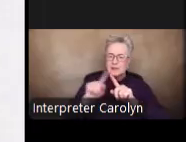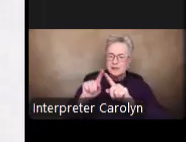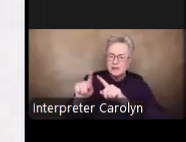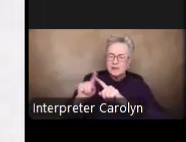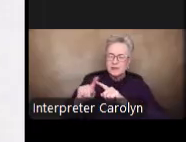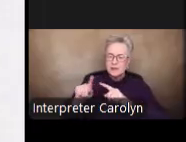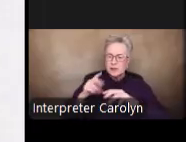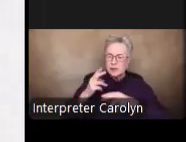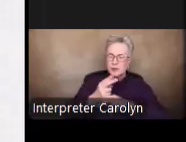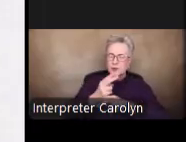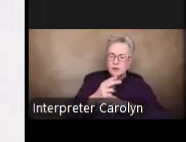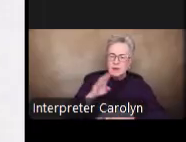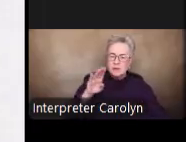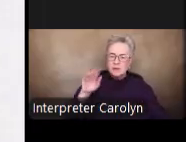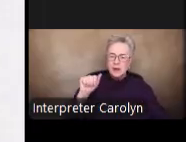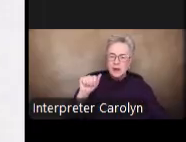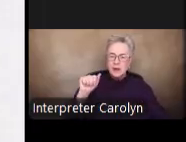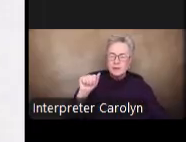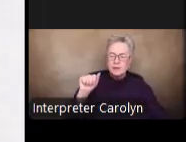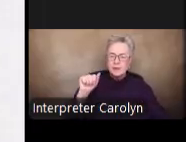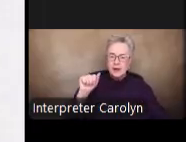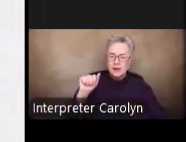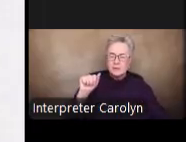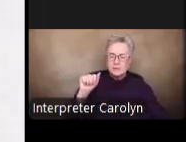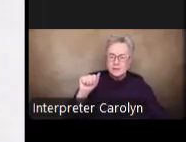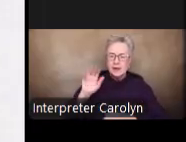that ba as her building material for all three